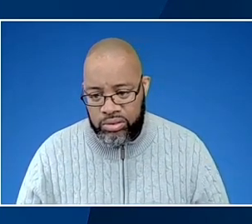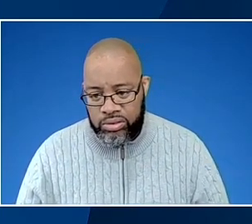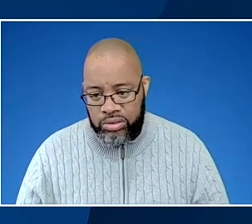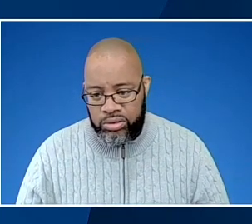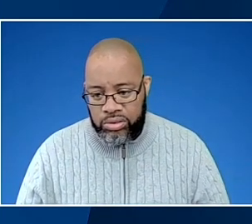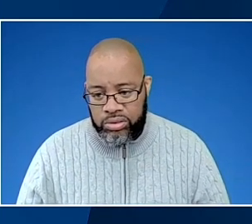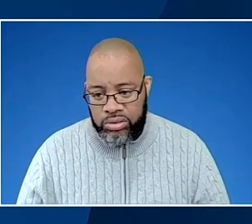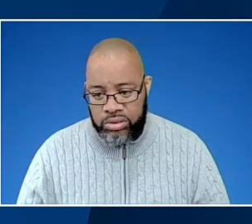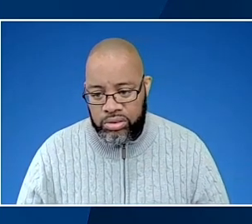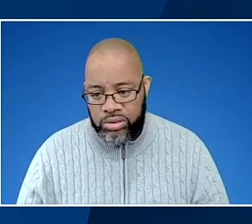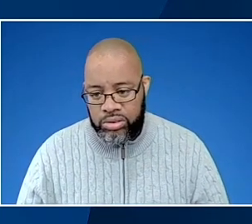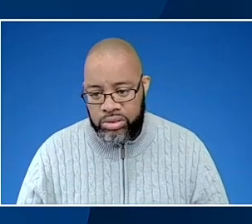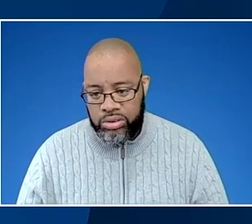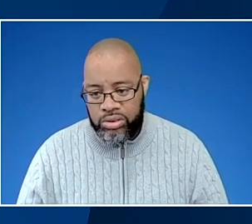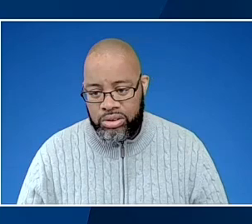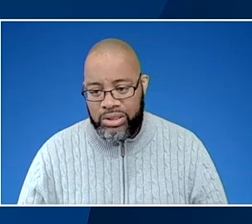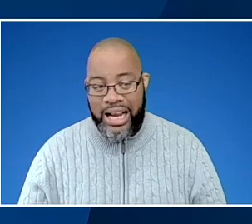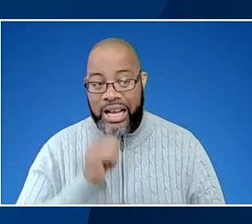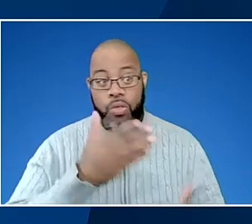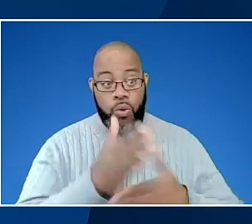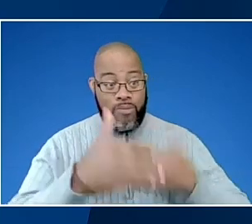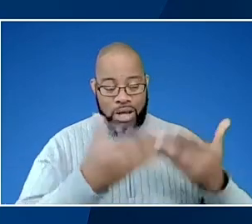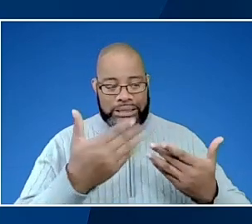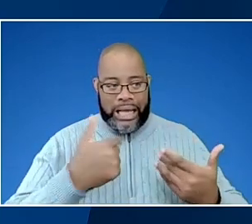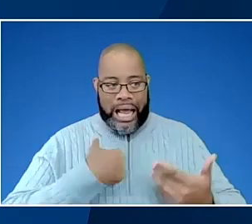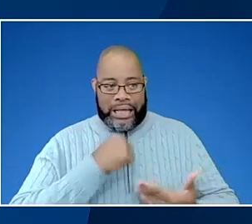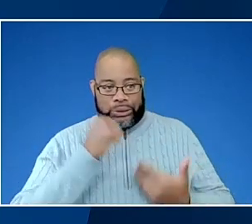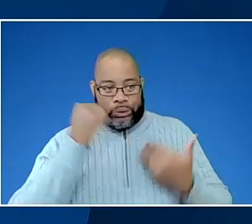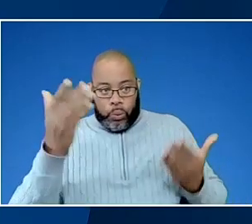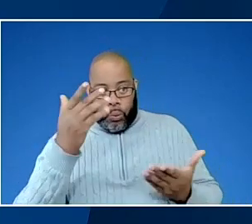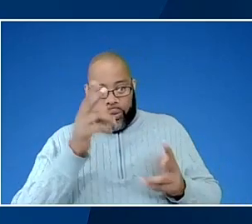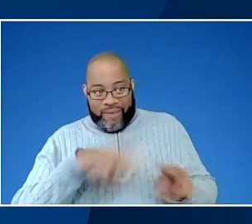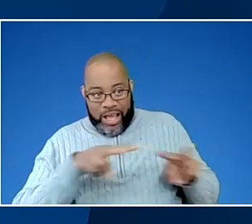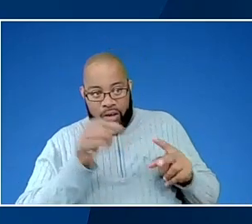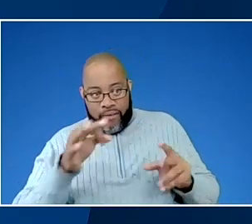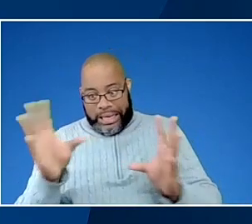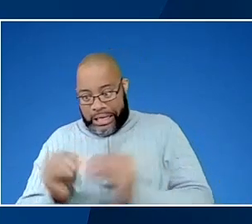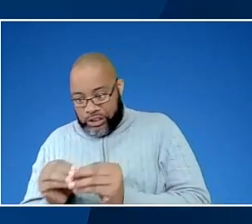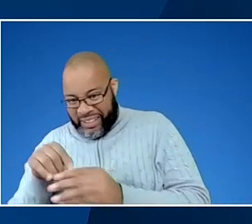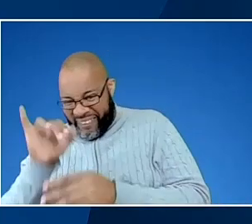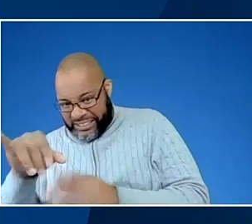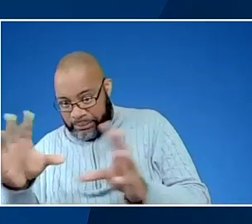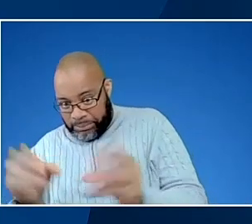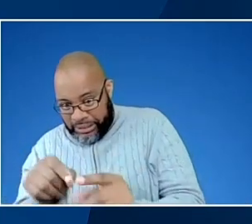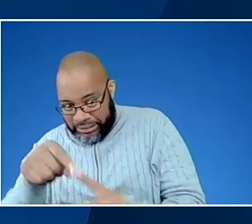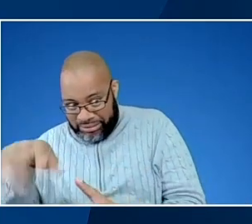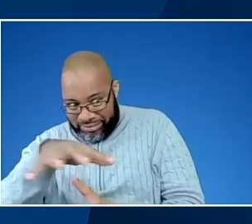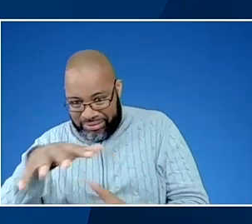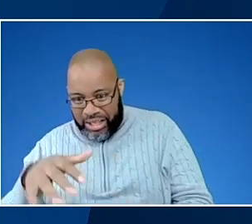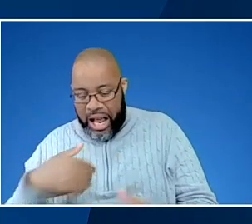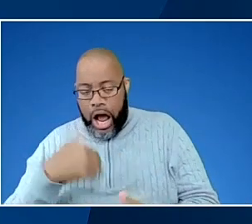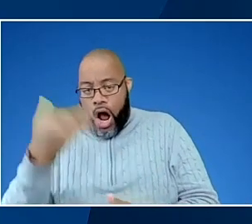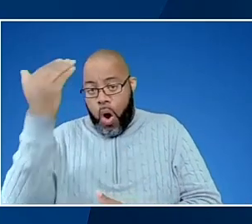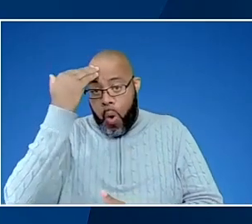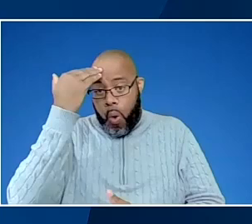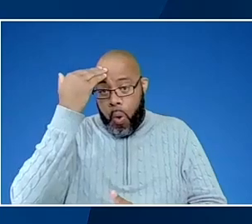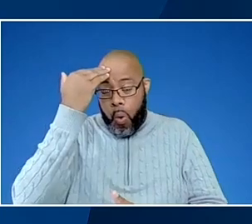And not having been through the process, I don't know the value of the caucus in this setting. I know it in a legislative